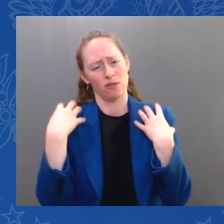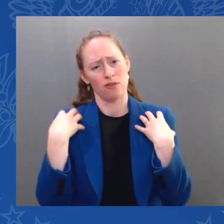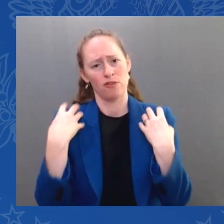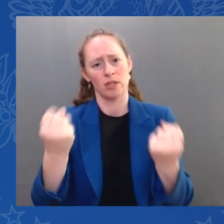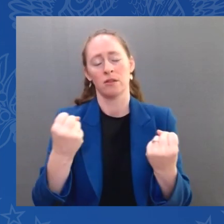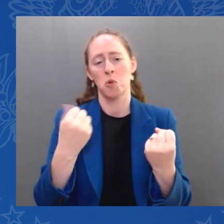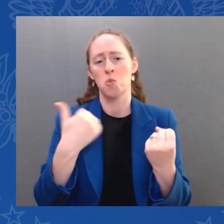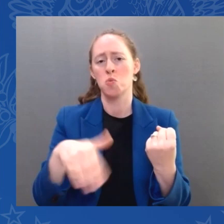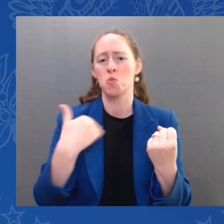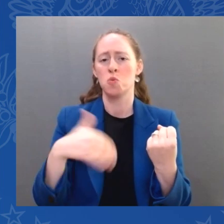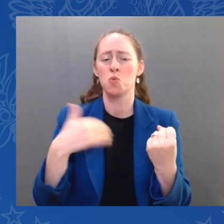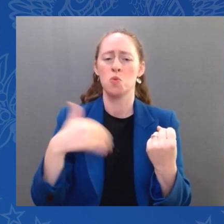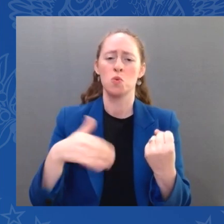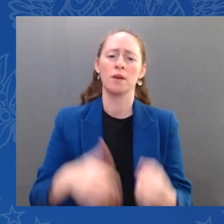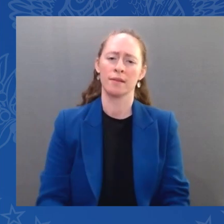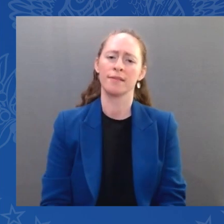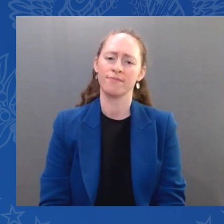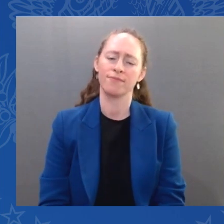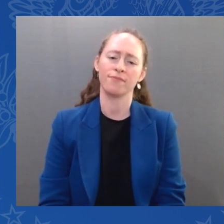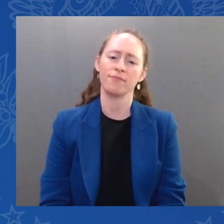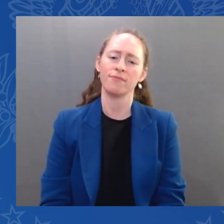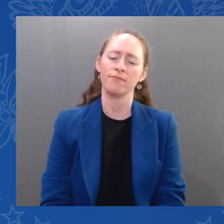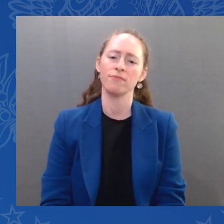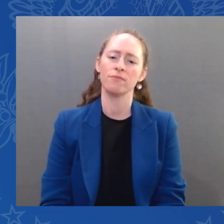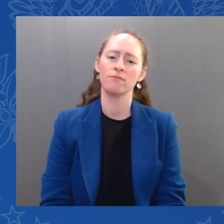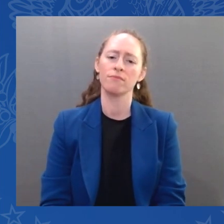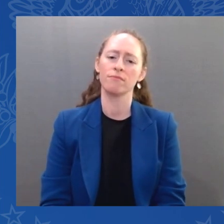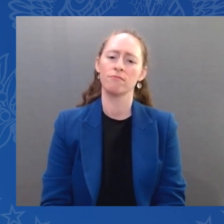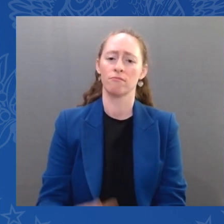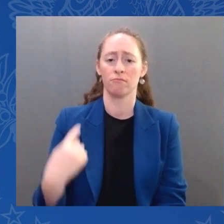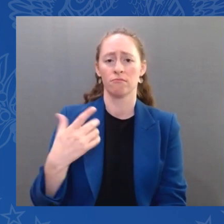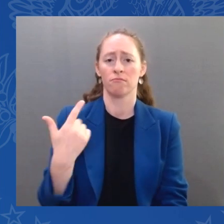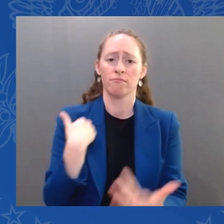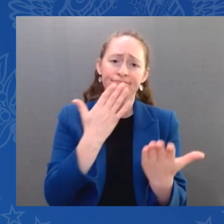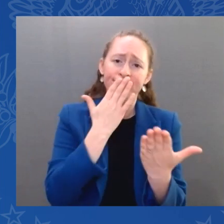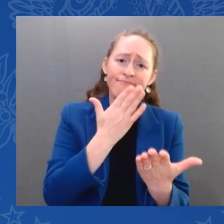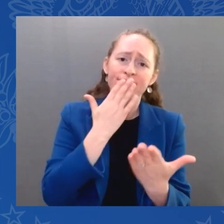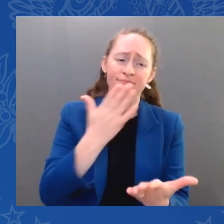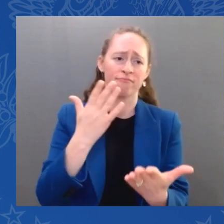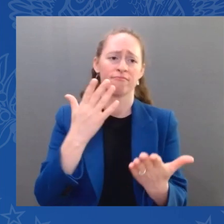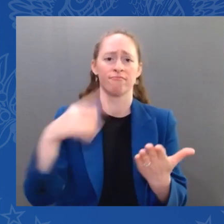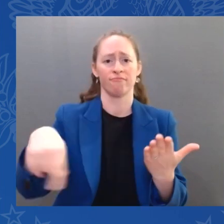To the members of Congress who are here with us: In the face of so much pessimism,